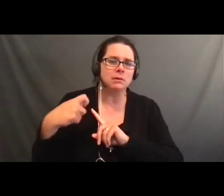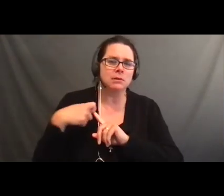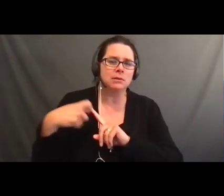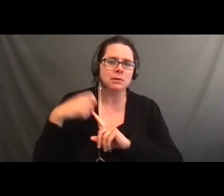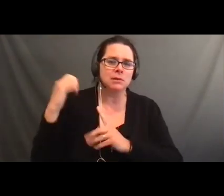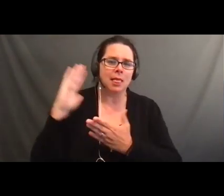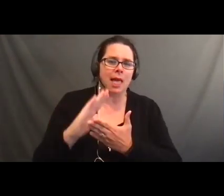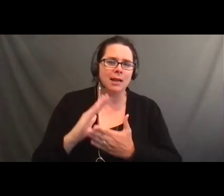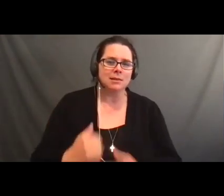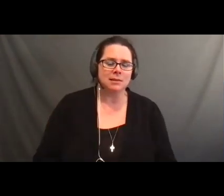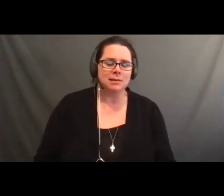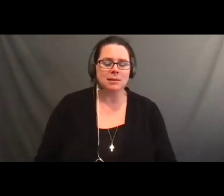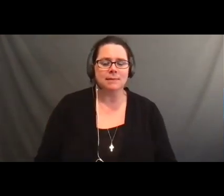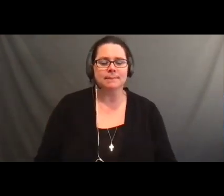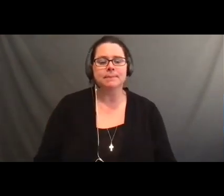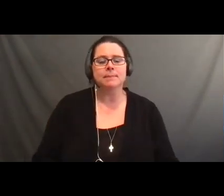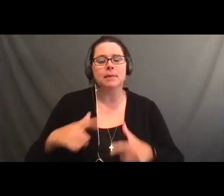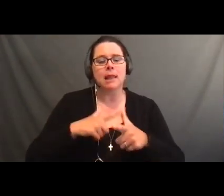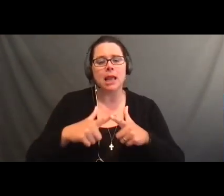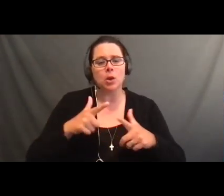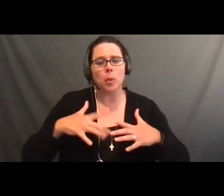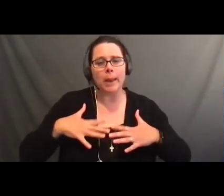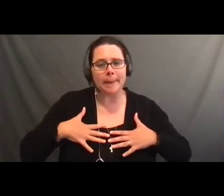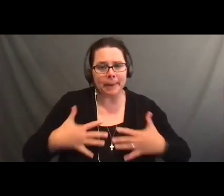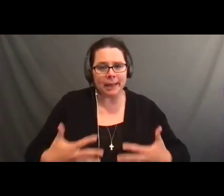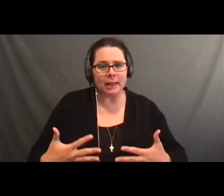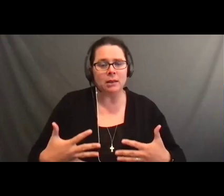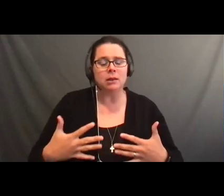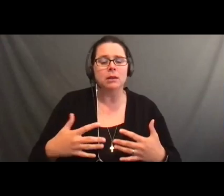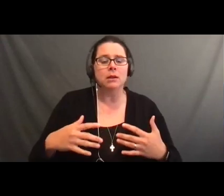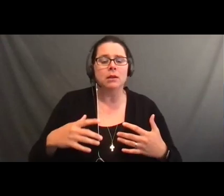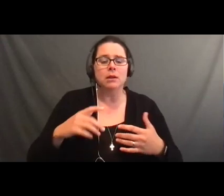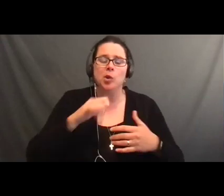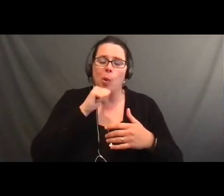And then, you know, you admit that you haven't been doing it quite as much as you should,